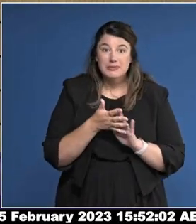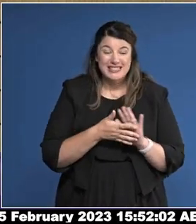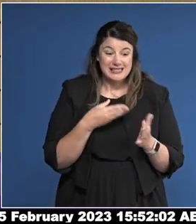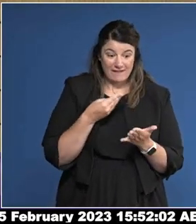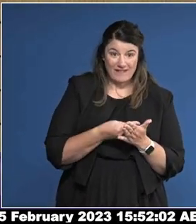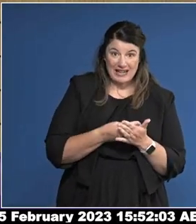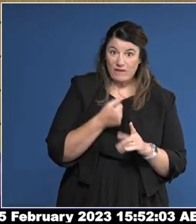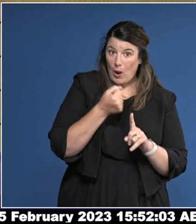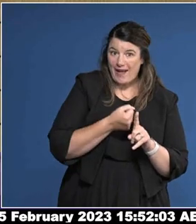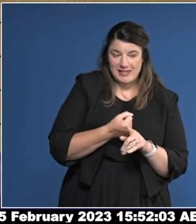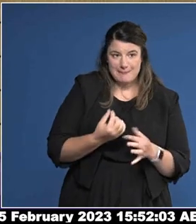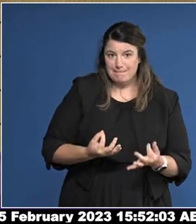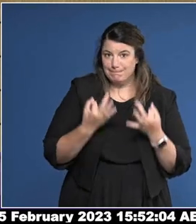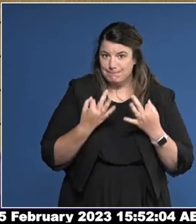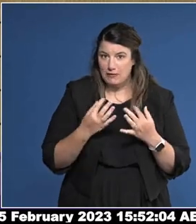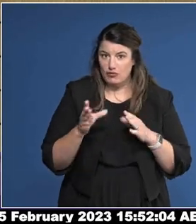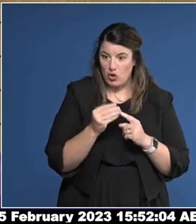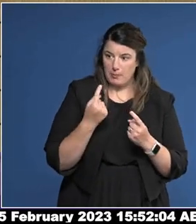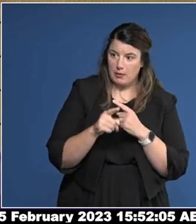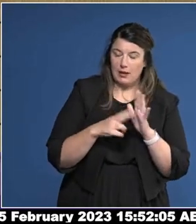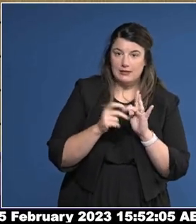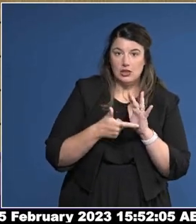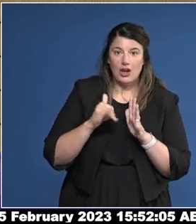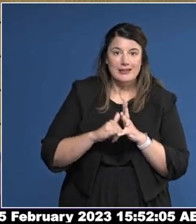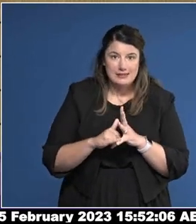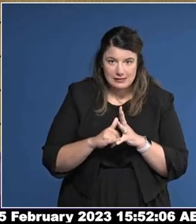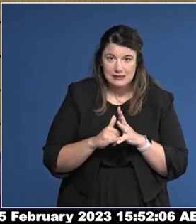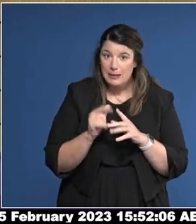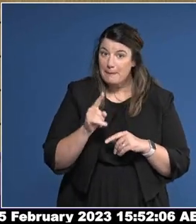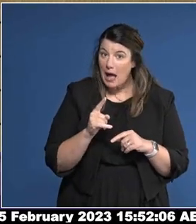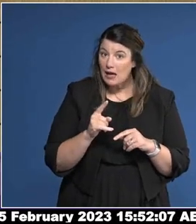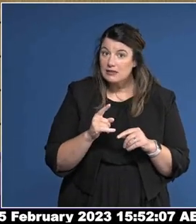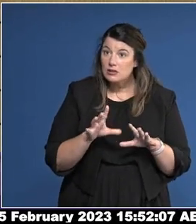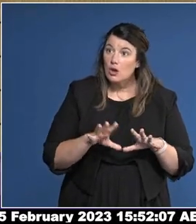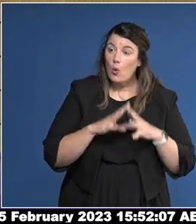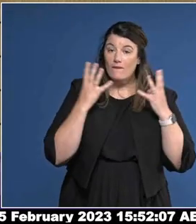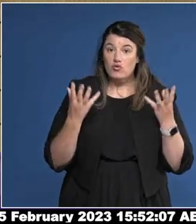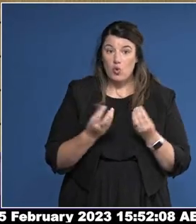the system. But from a system-wide perspective, many advocacy organisations, as